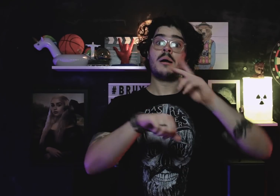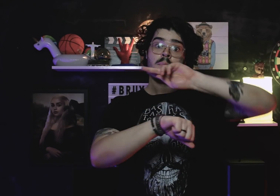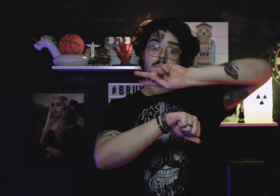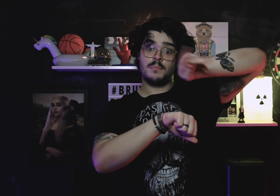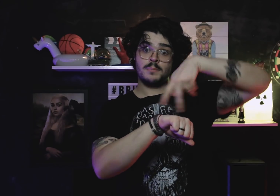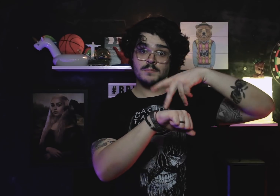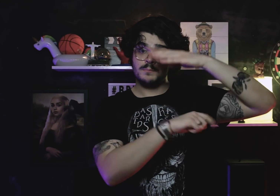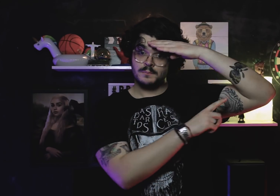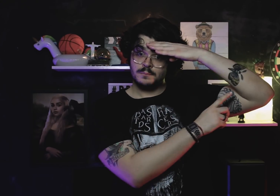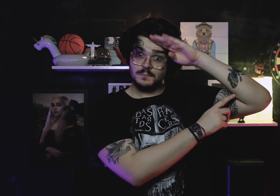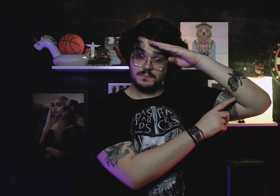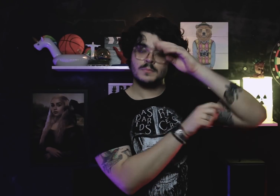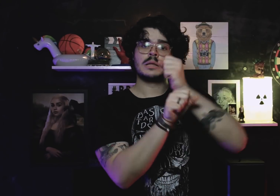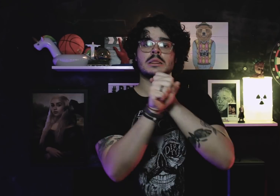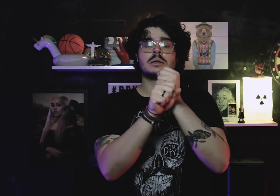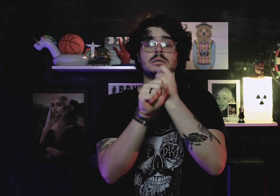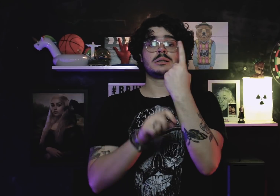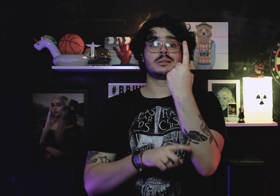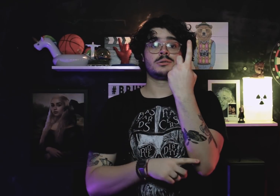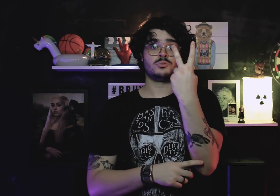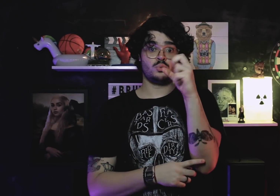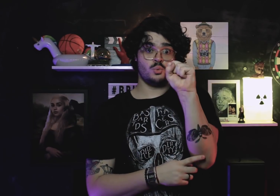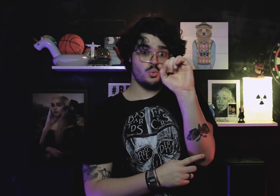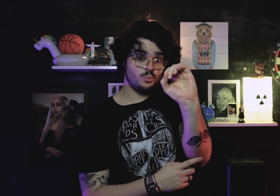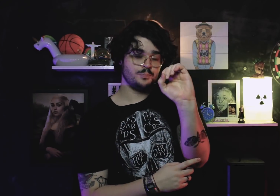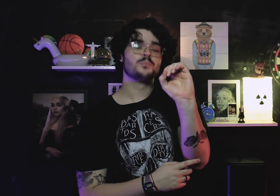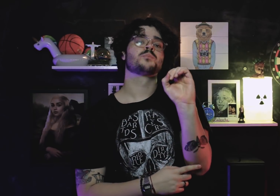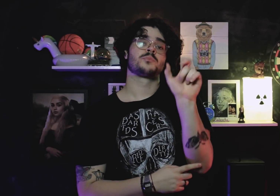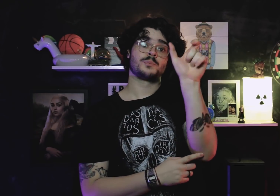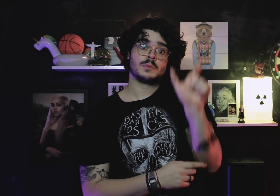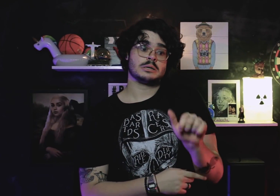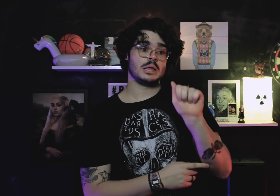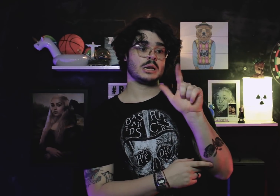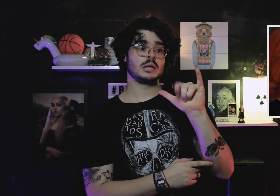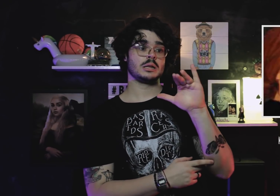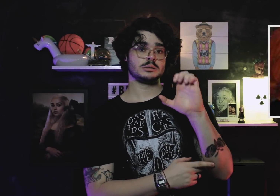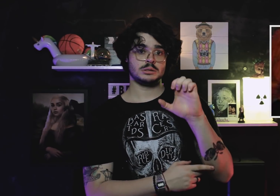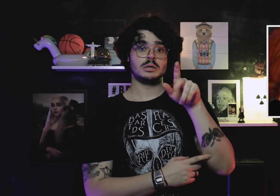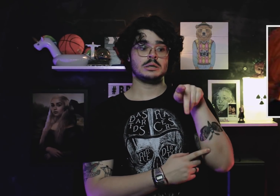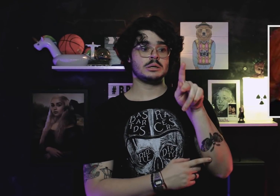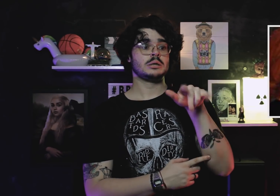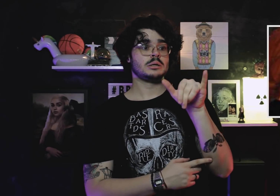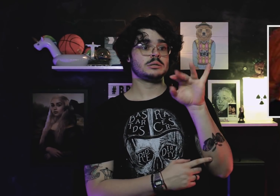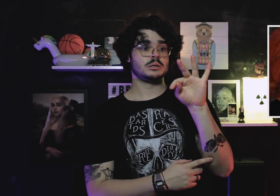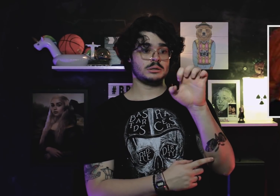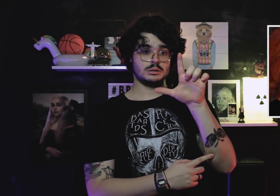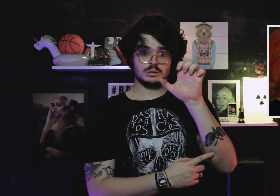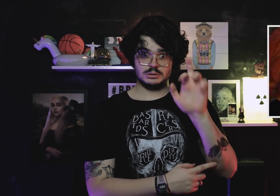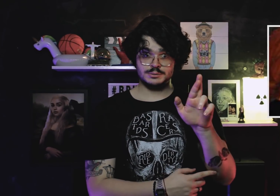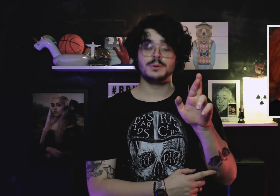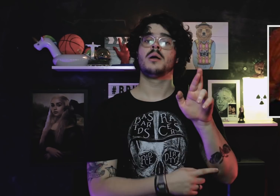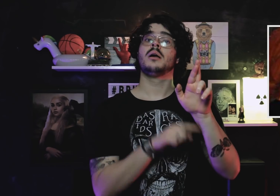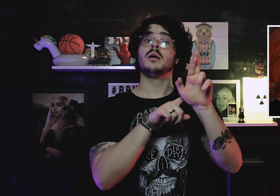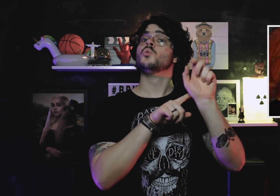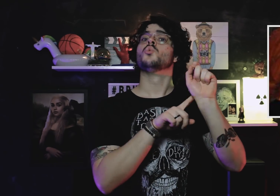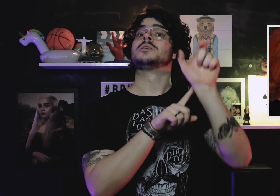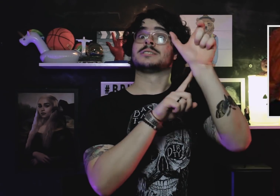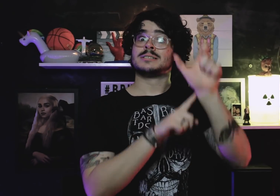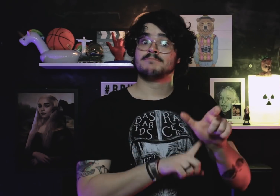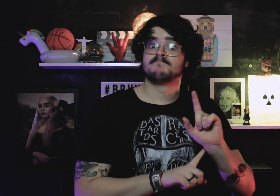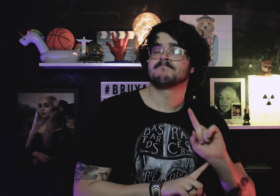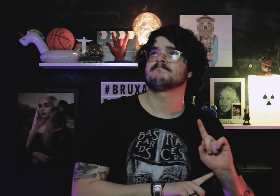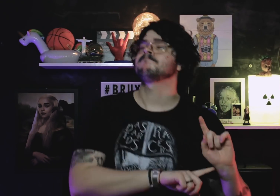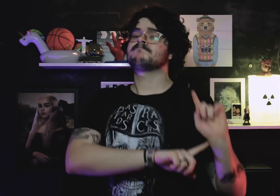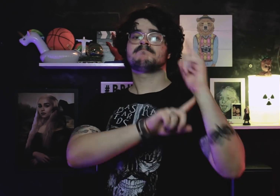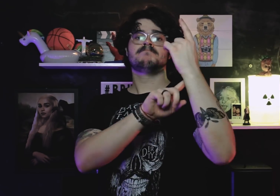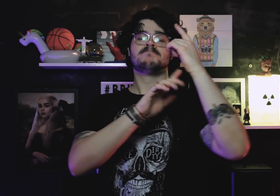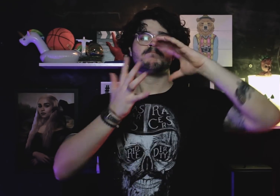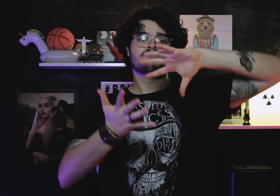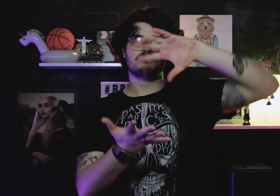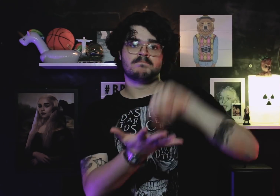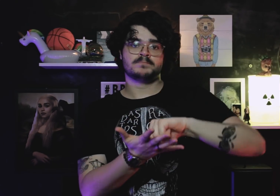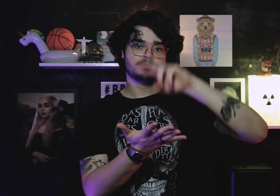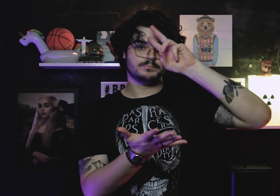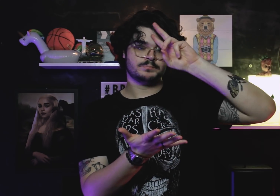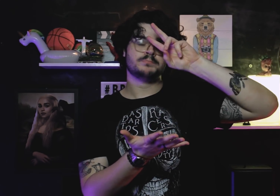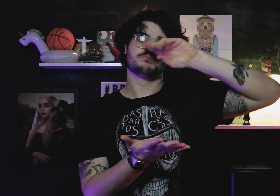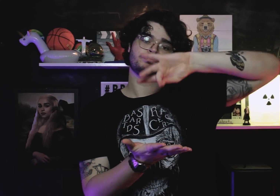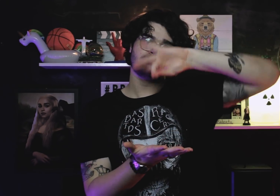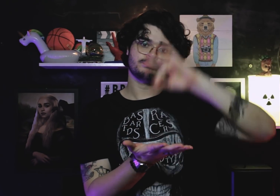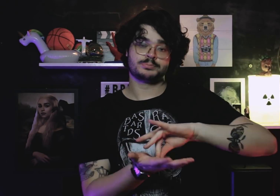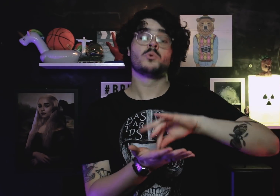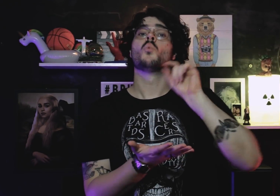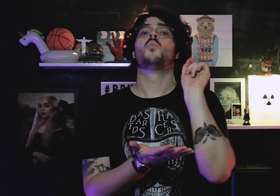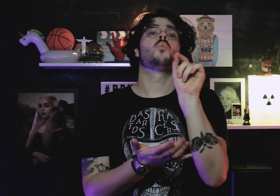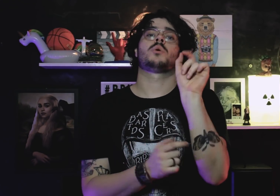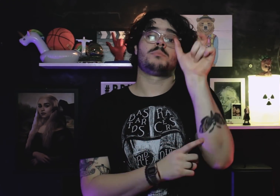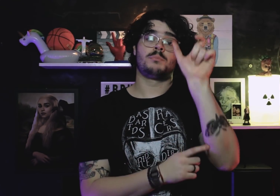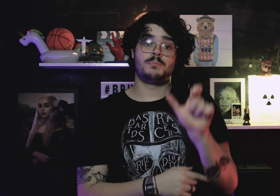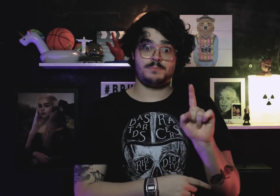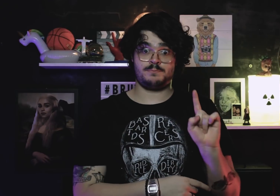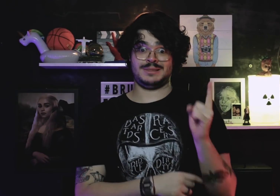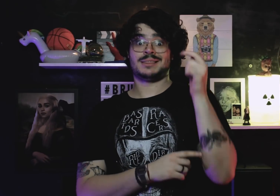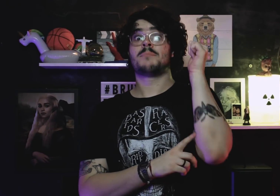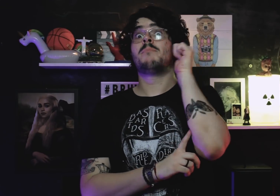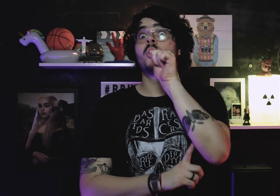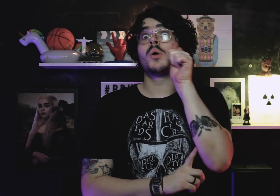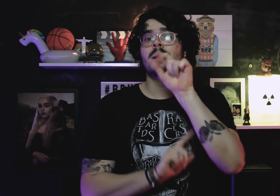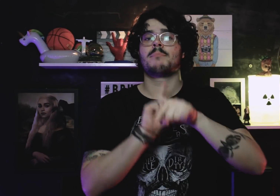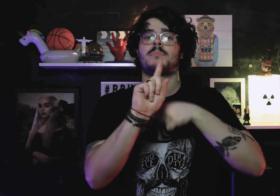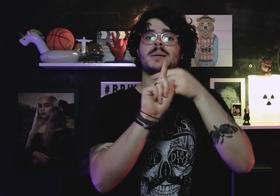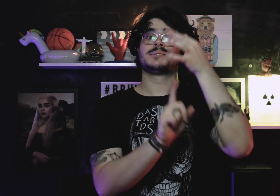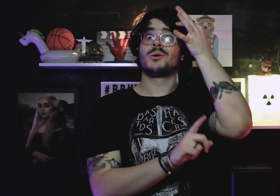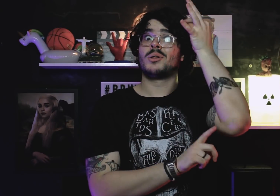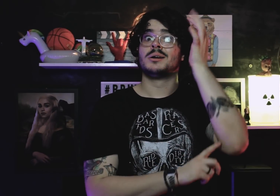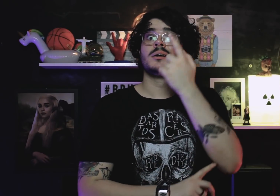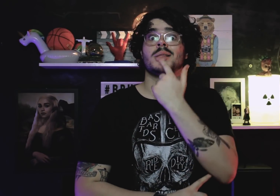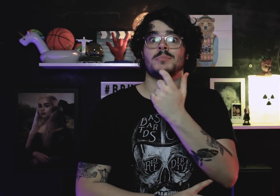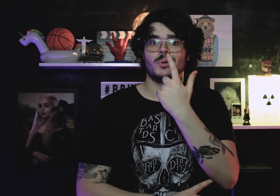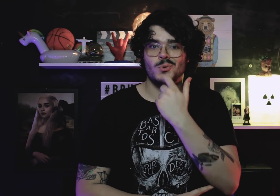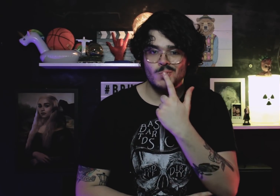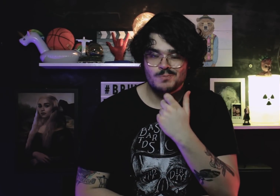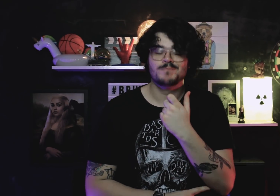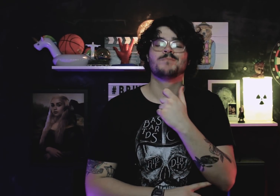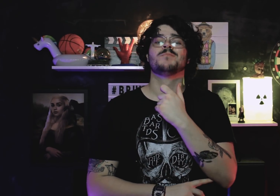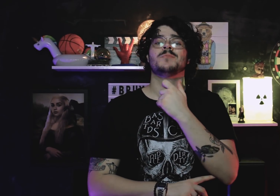In Ireland, 1280, Alice Kyteler was the first red-haired woman in history